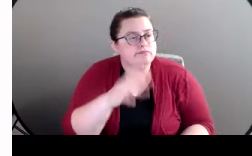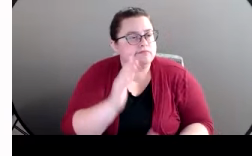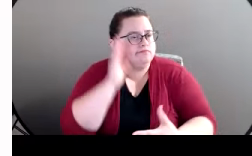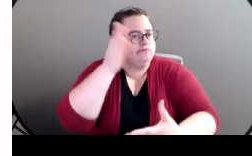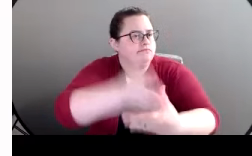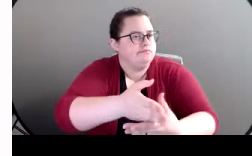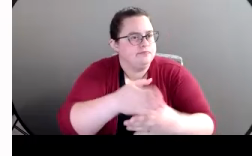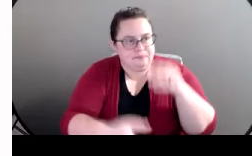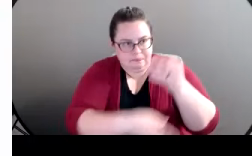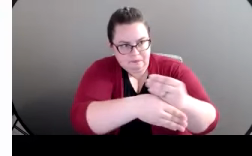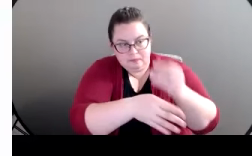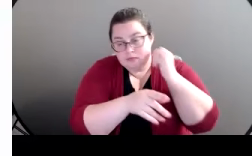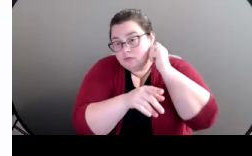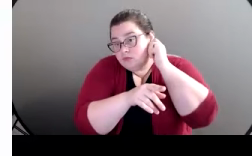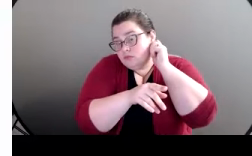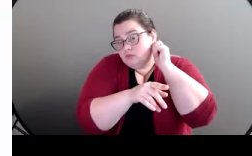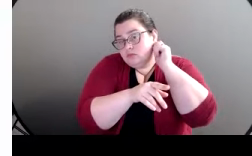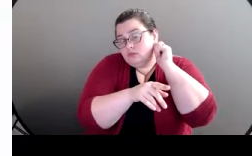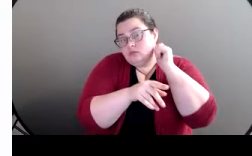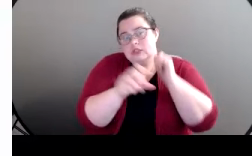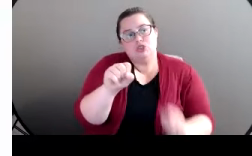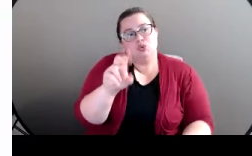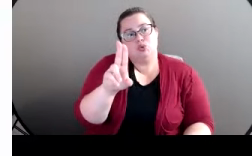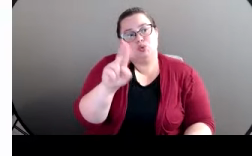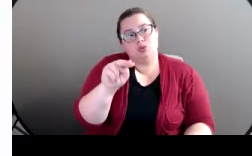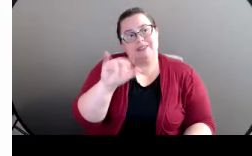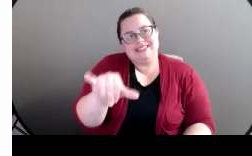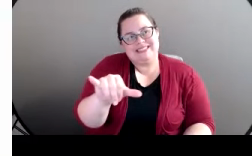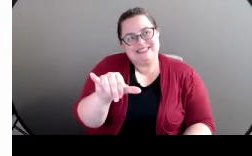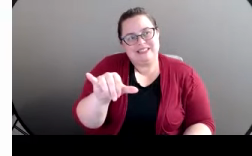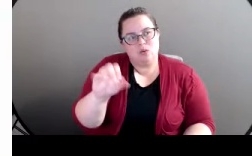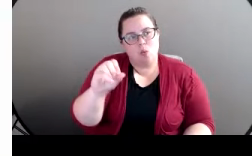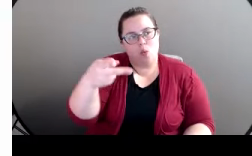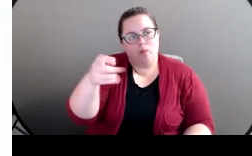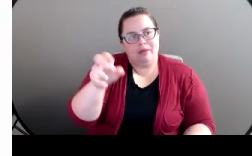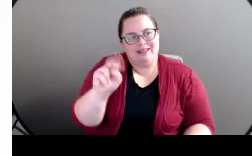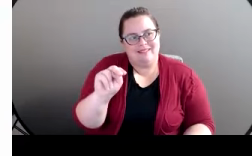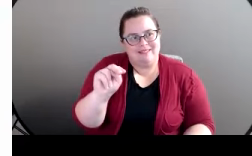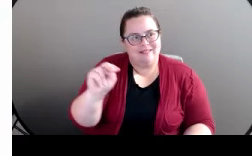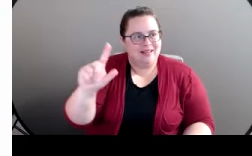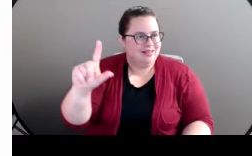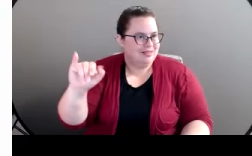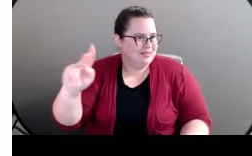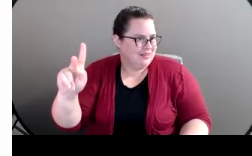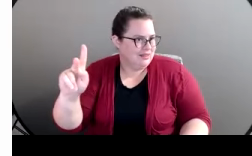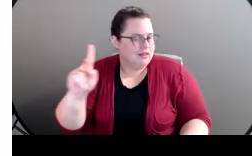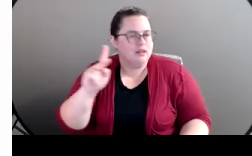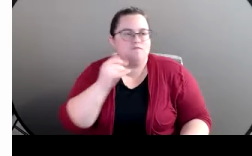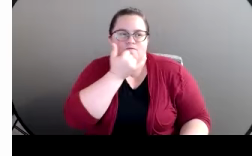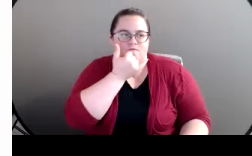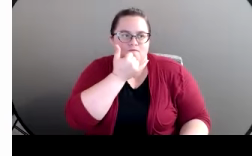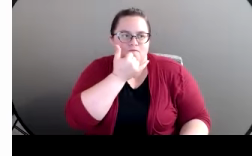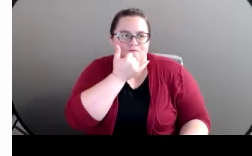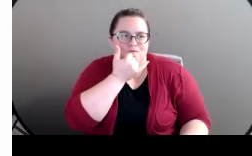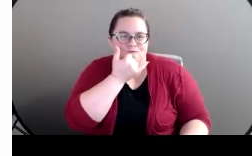And that SUNY open, link is not correct. Oh, no. Okay.